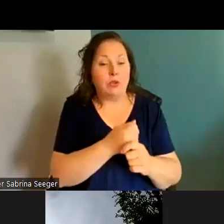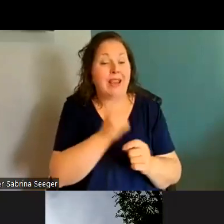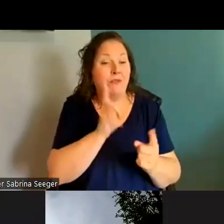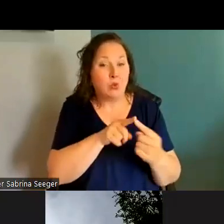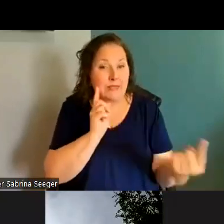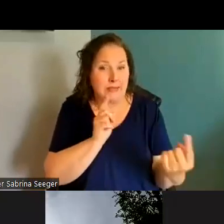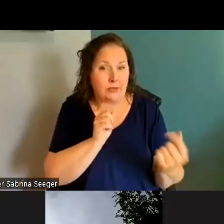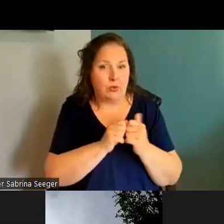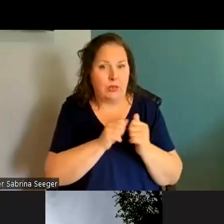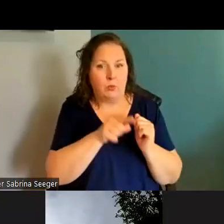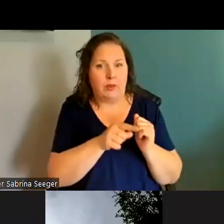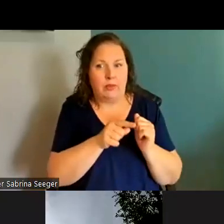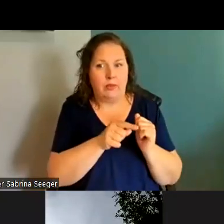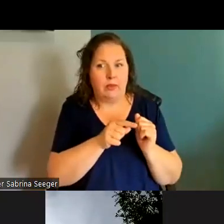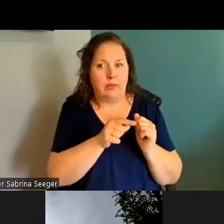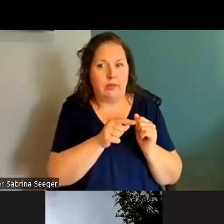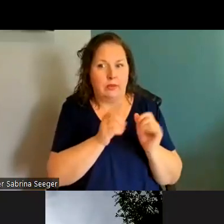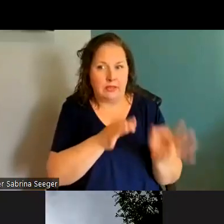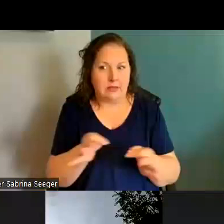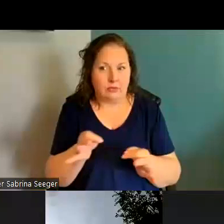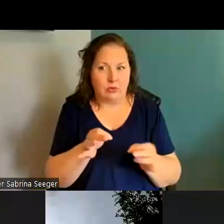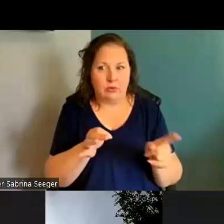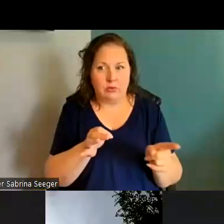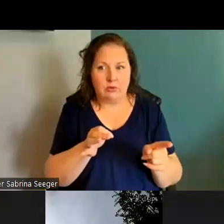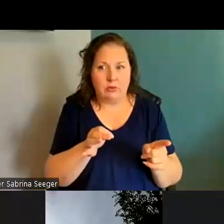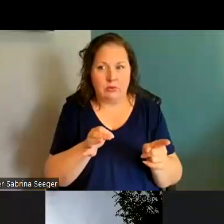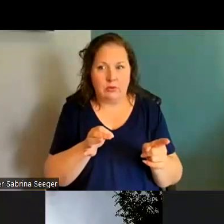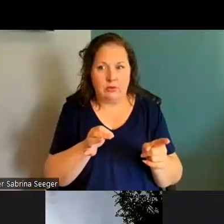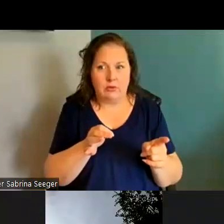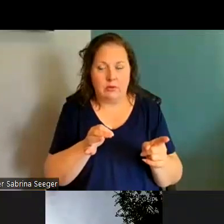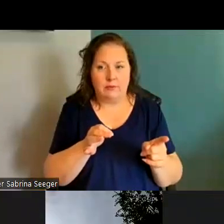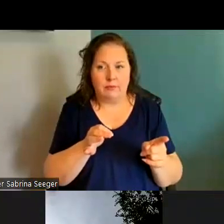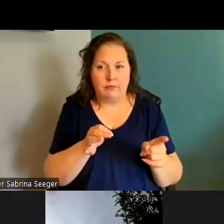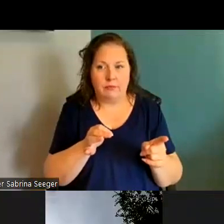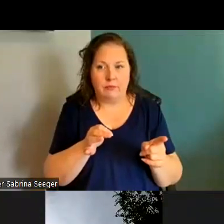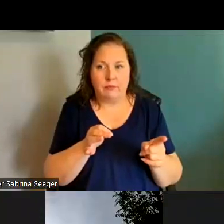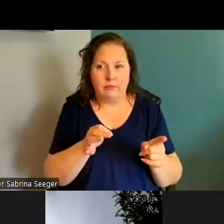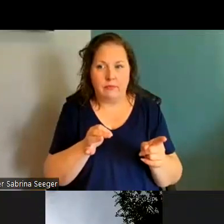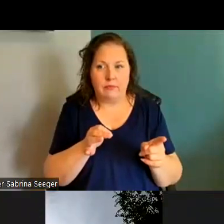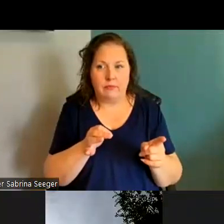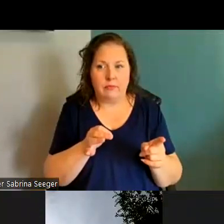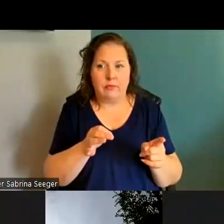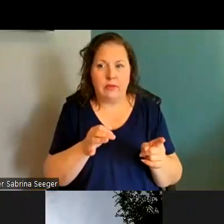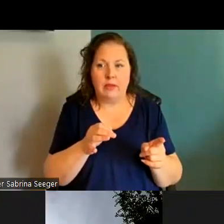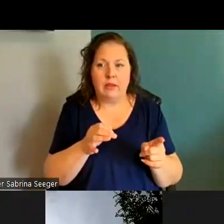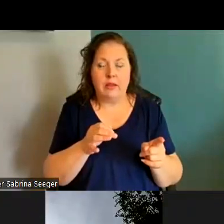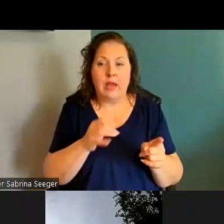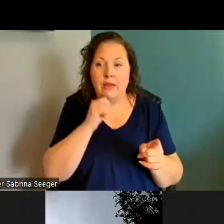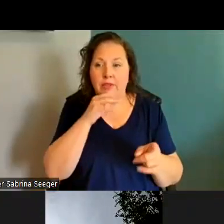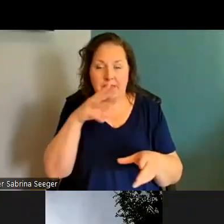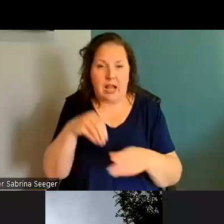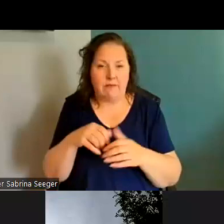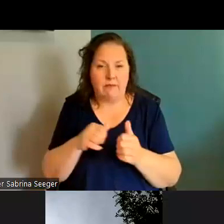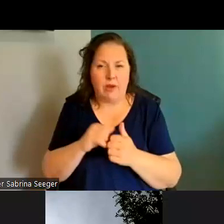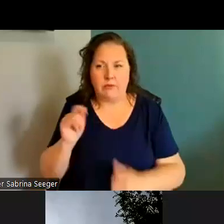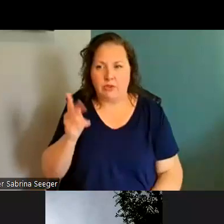with that decision. If that's gonna be not part of the equation after July 1, I'd have to talk to